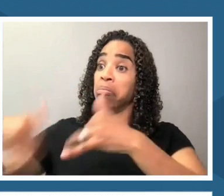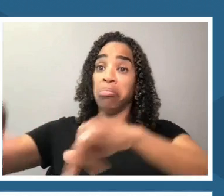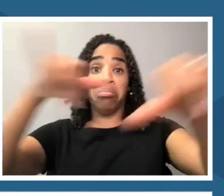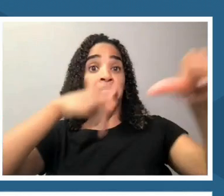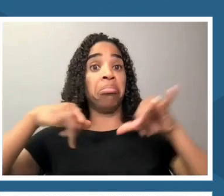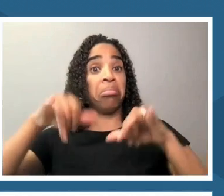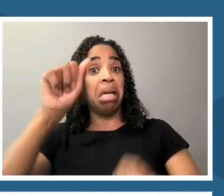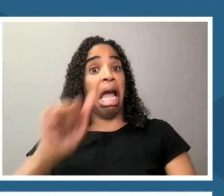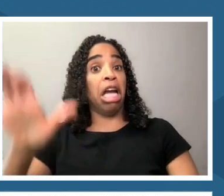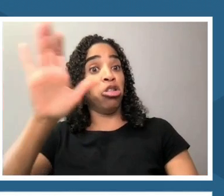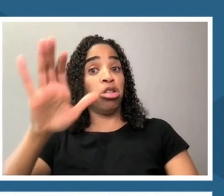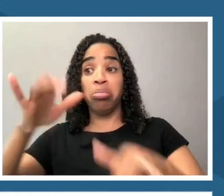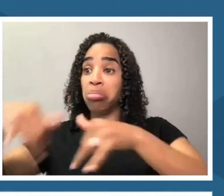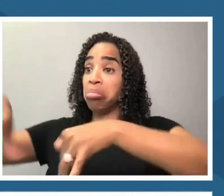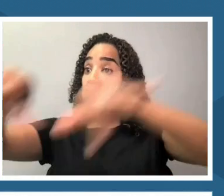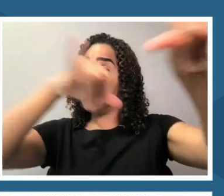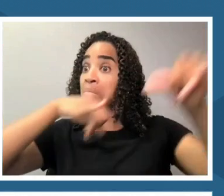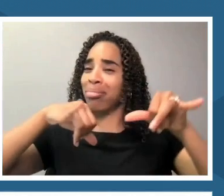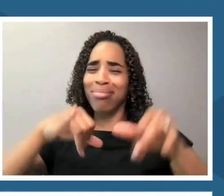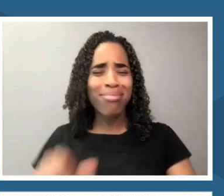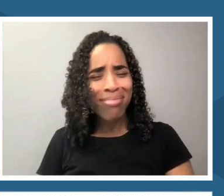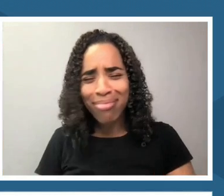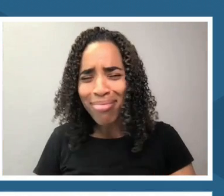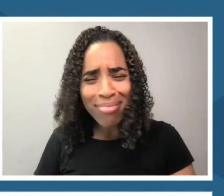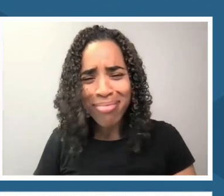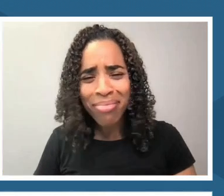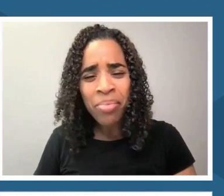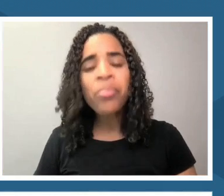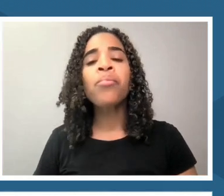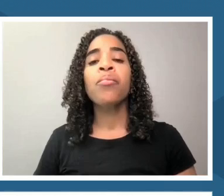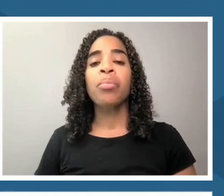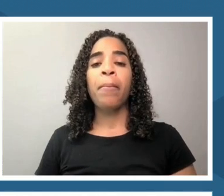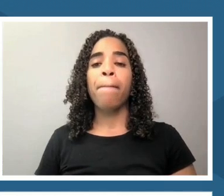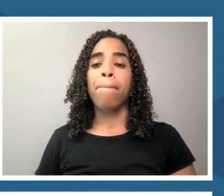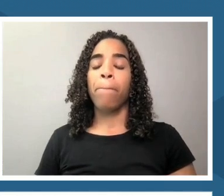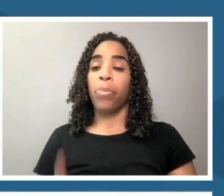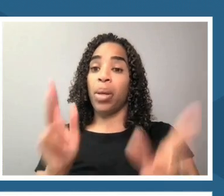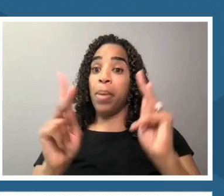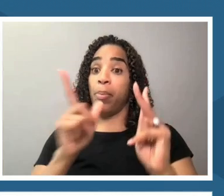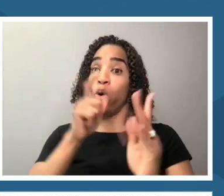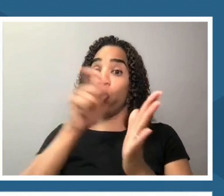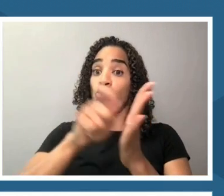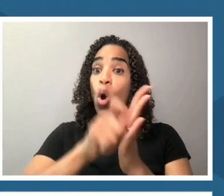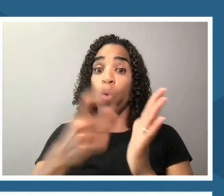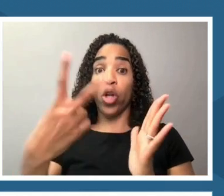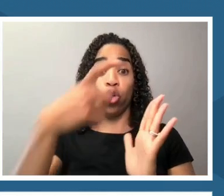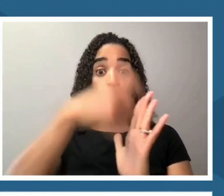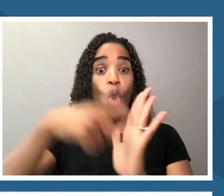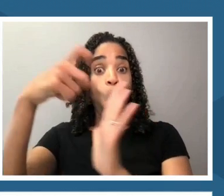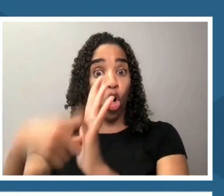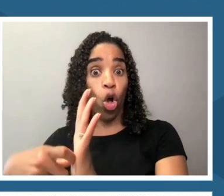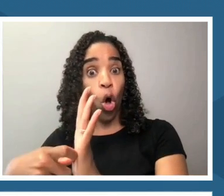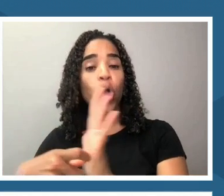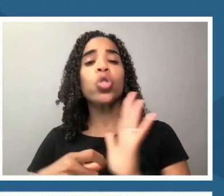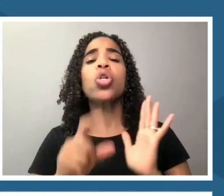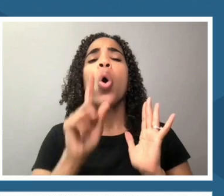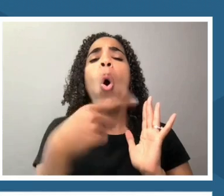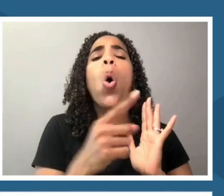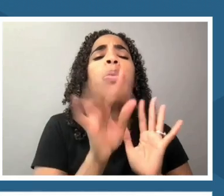its proponents of this myth right like perhaps the folks who wrote these two pieces they tend to cherry pick